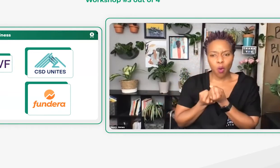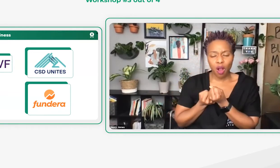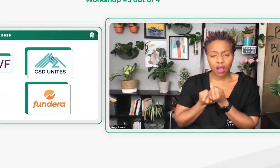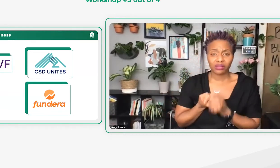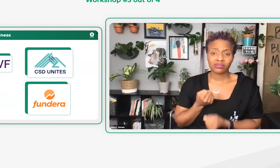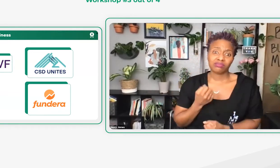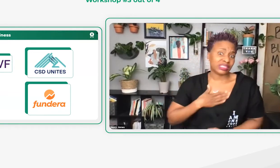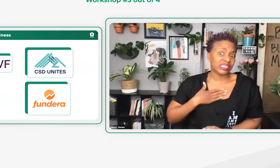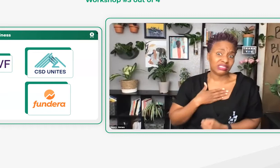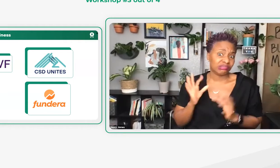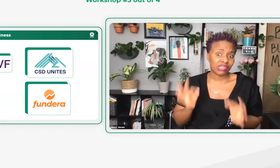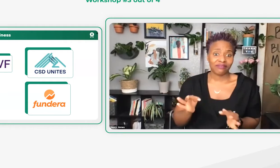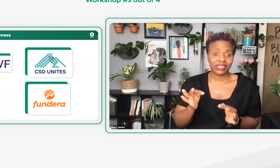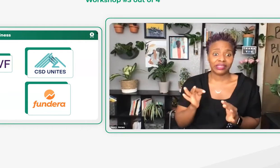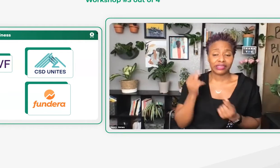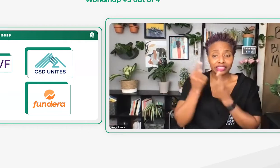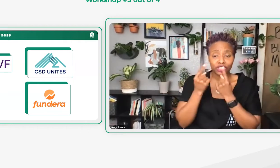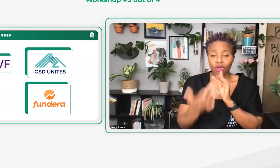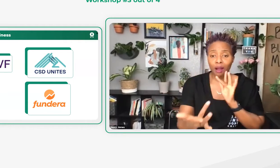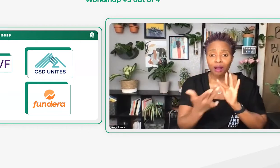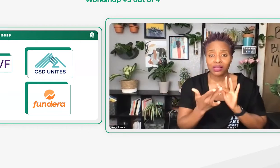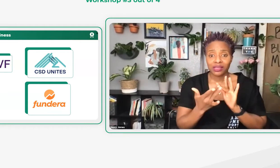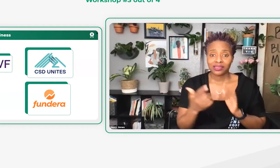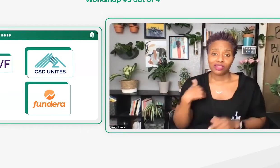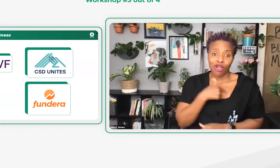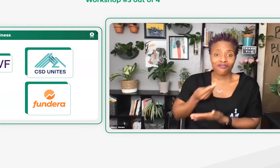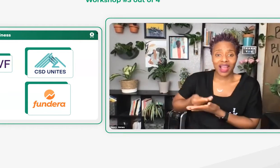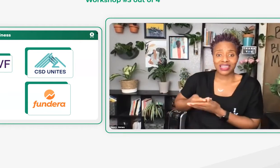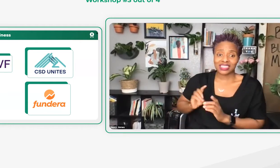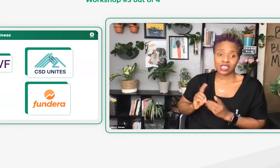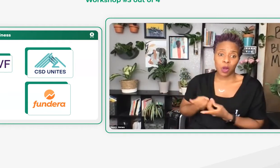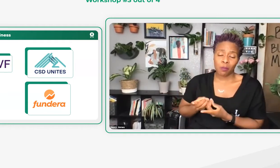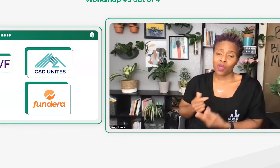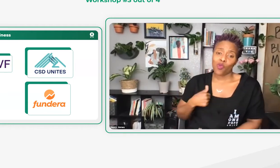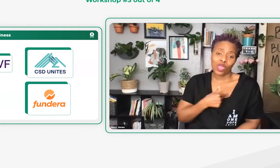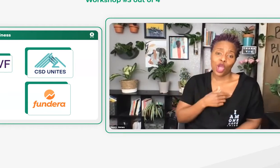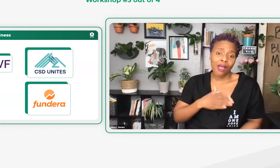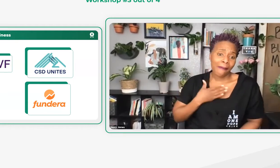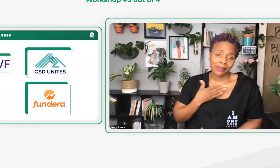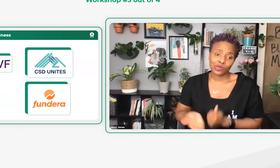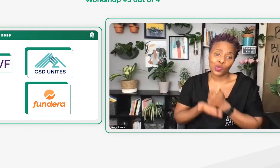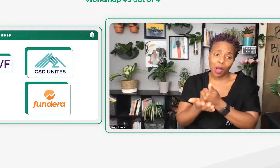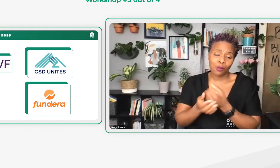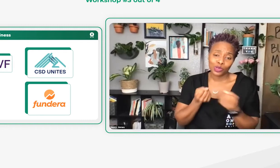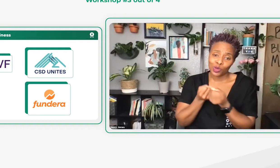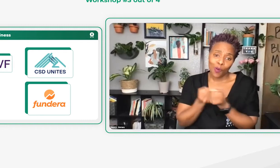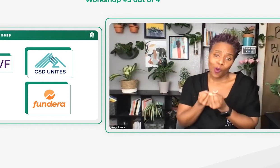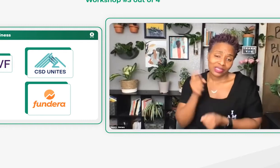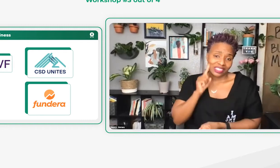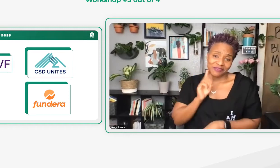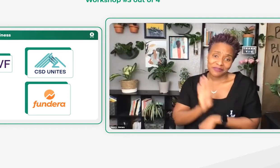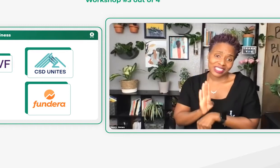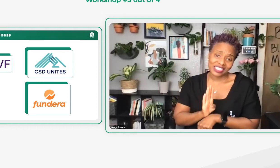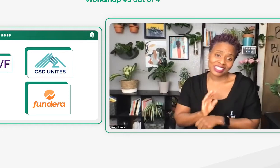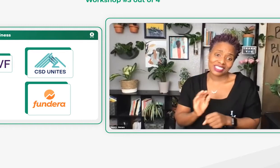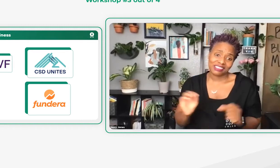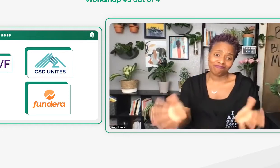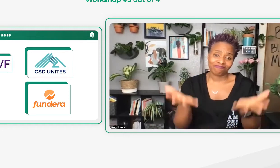feel you need support, please contact our finance department we would be happy to support you.